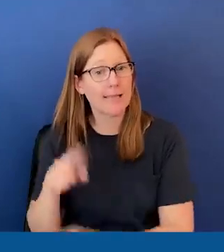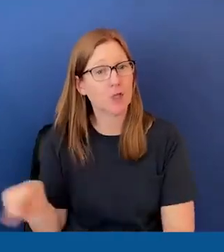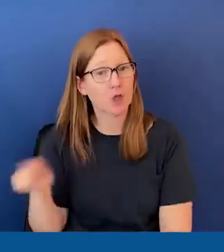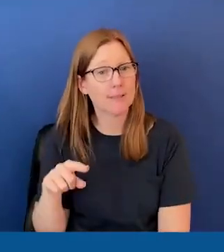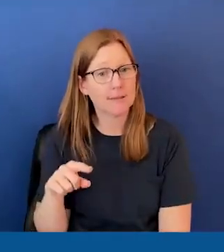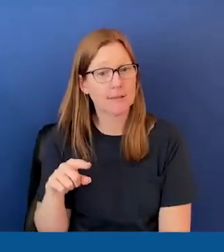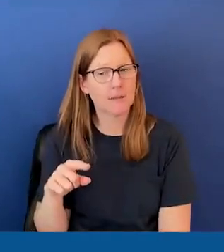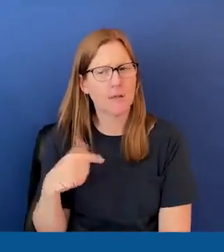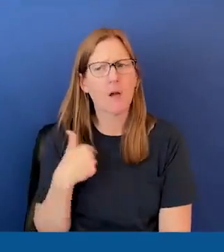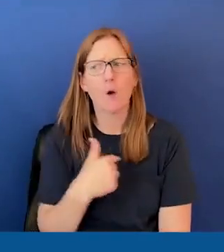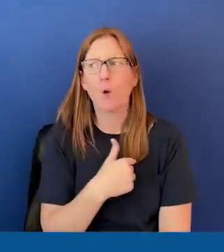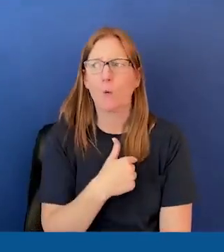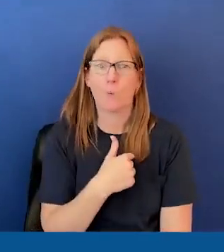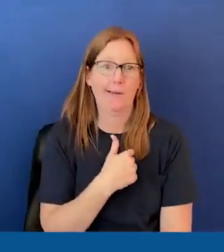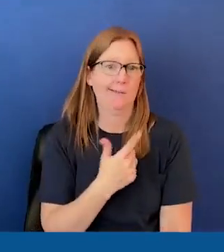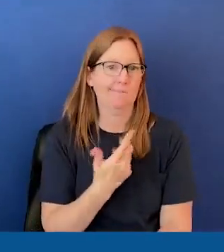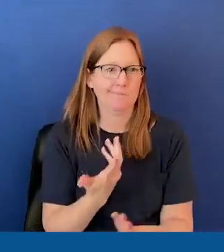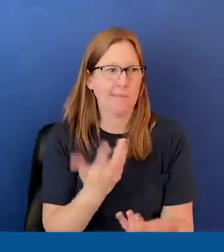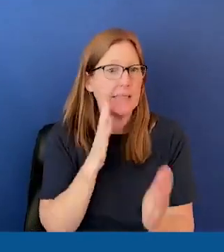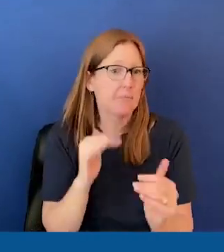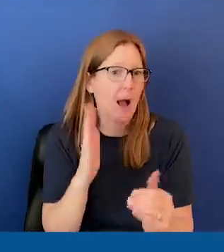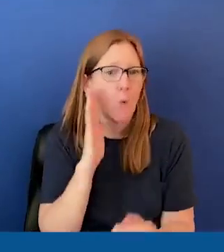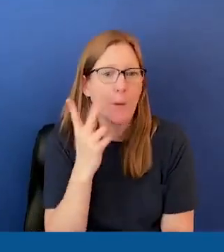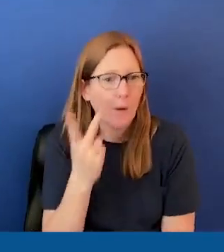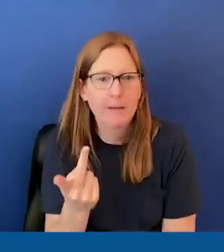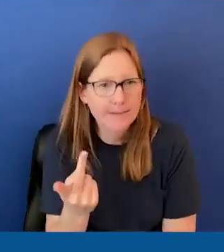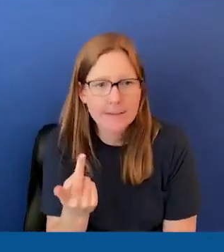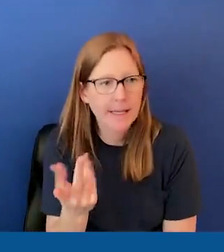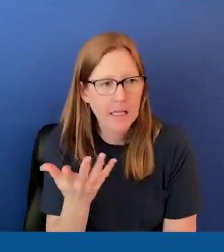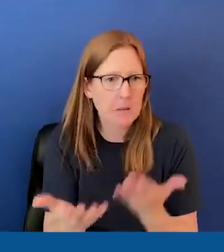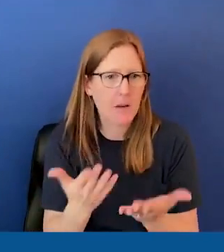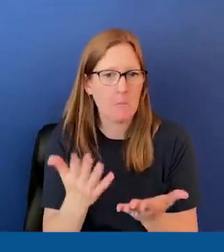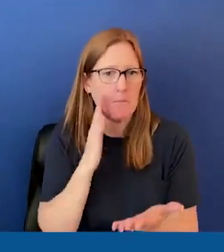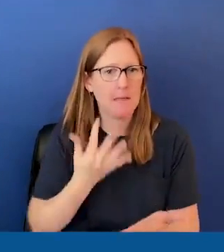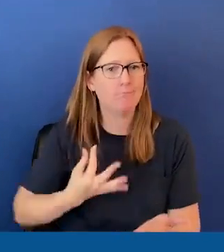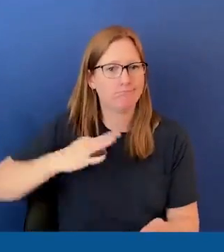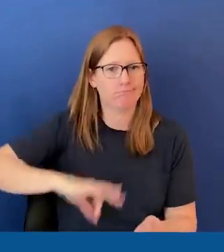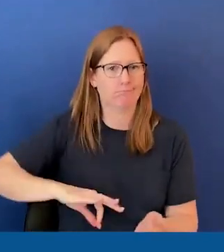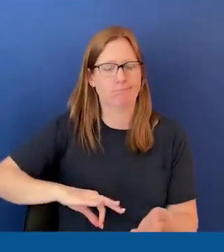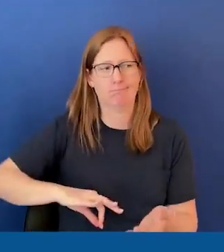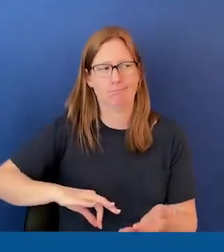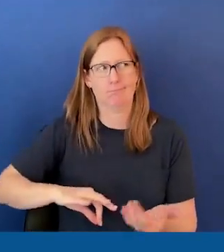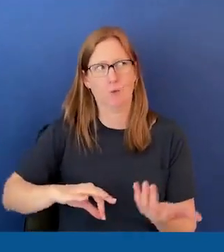we would expect to see and probably would be of helpful in terms of being able to put together a solution,